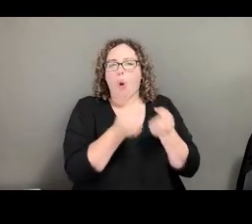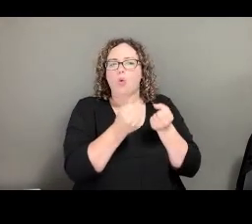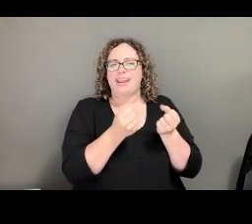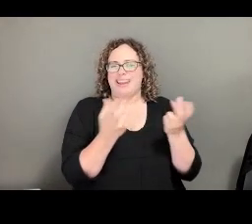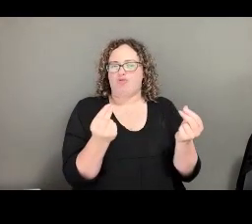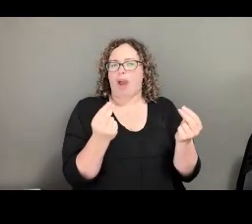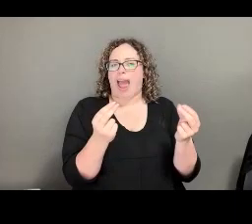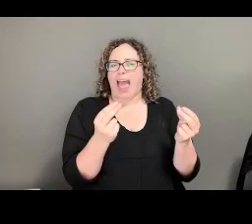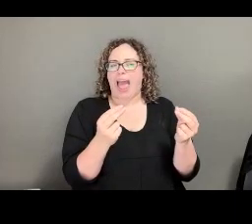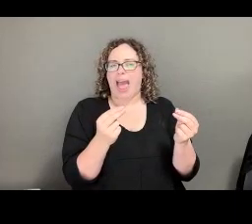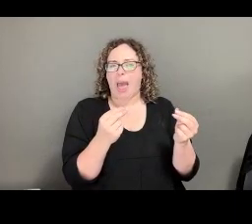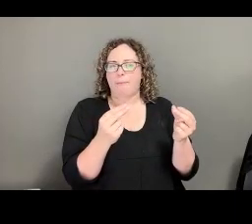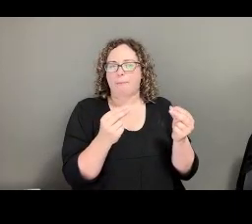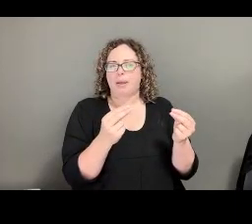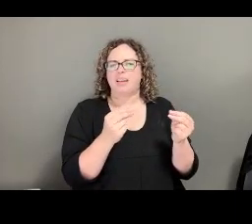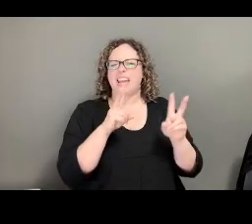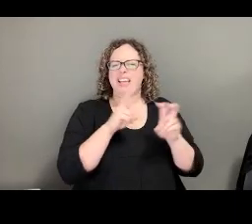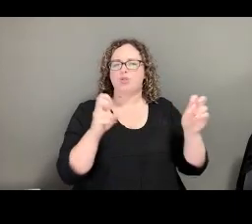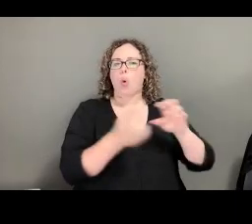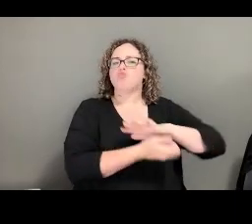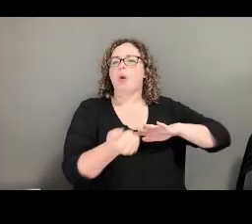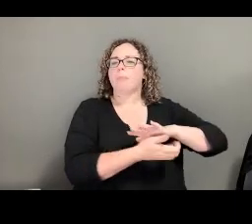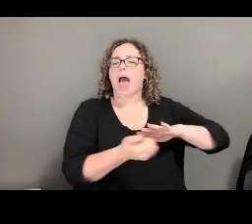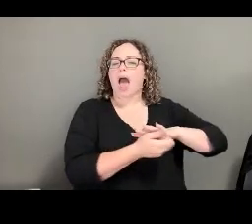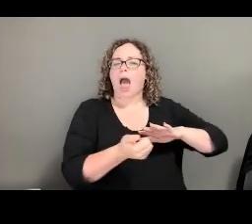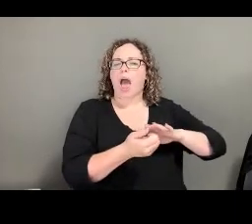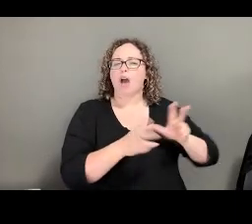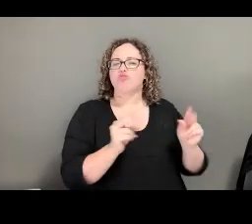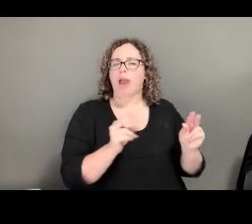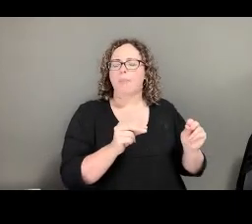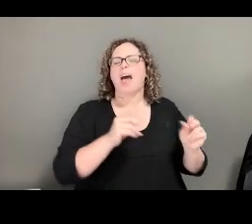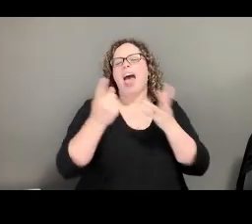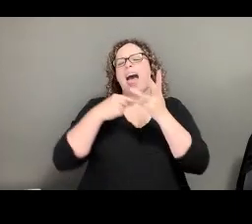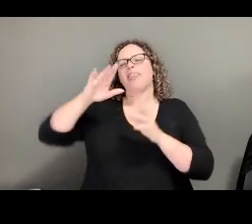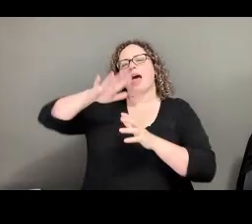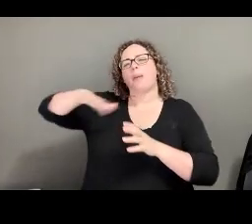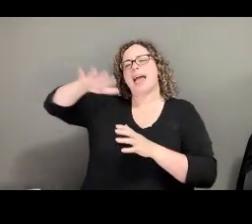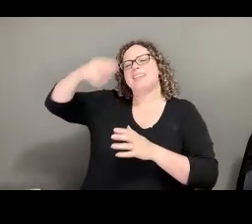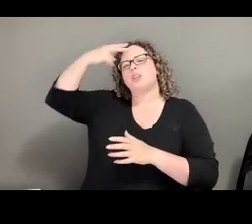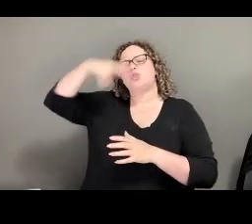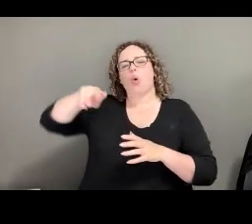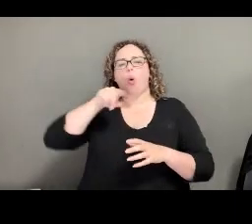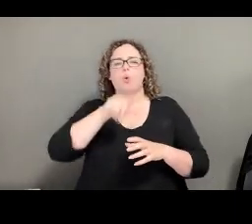In other places, because I can crack open coconuts with those massive being claws.